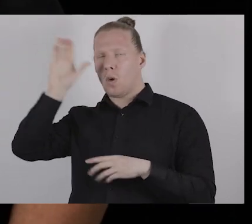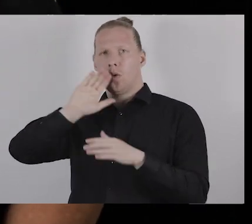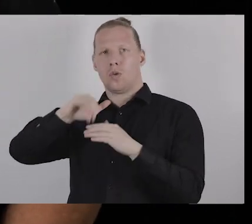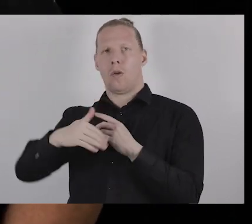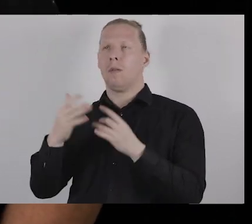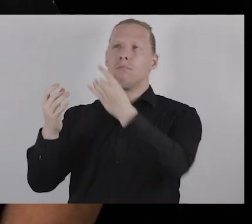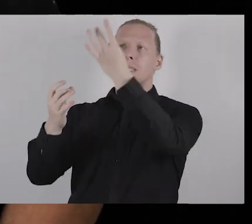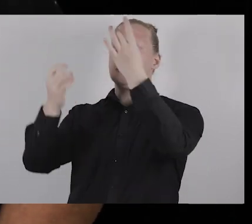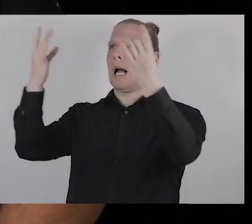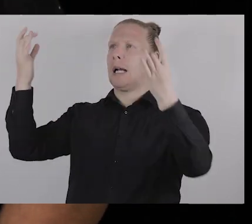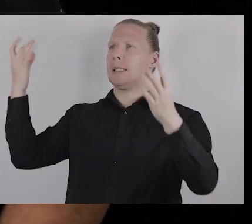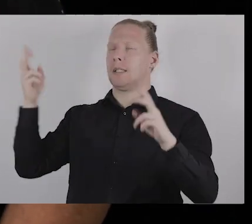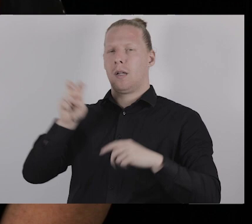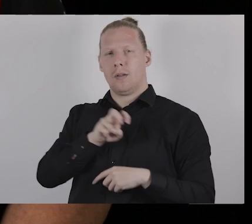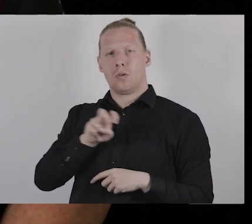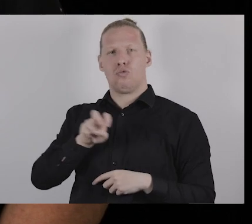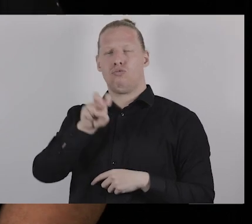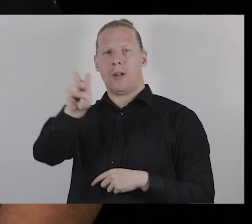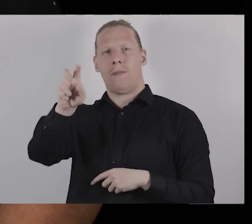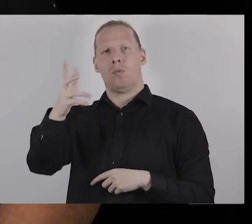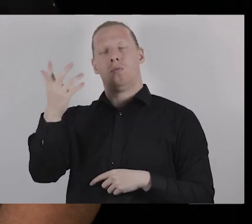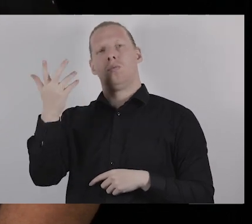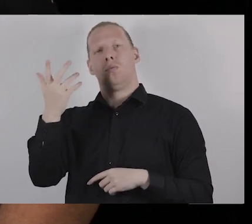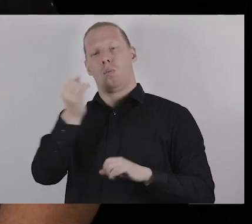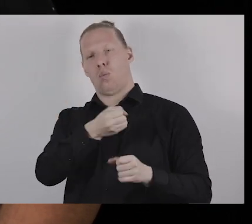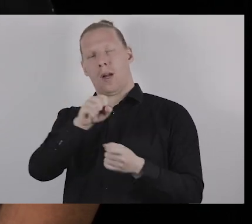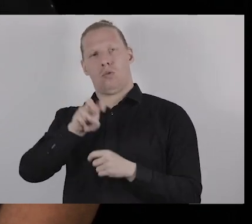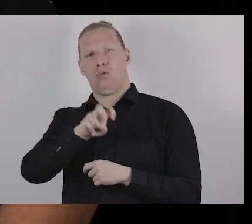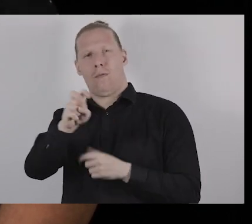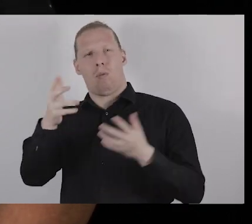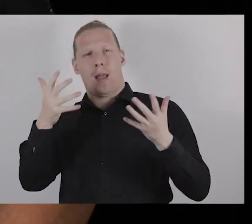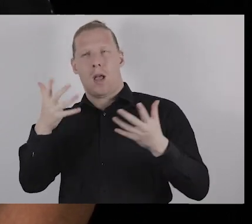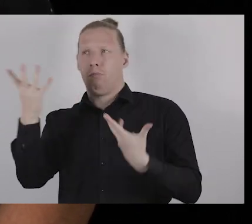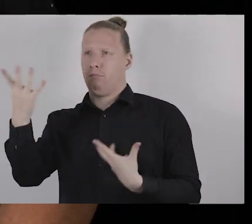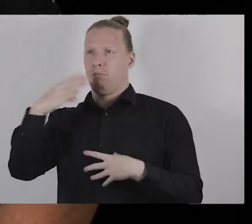and navigating by the stars from throughout the Pacific.